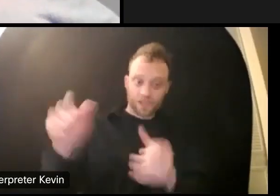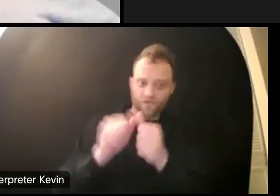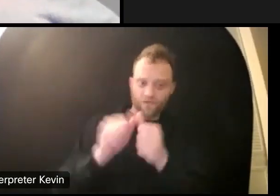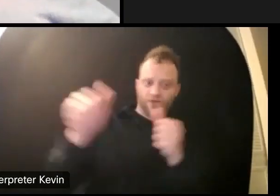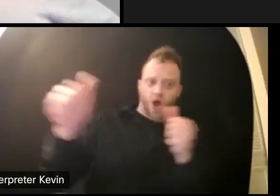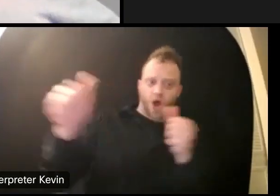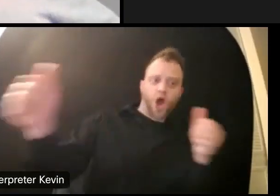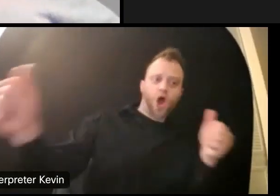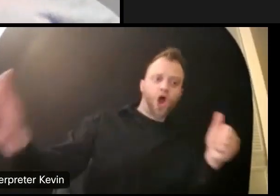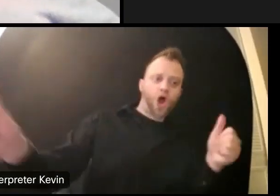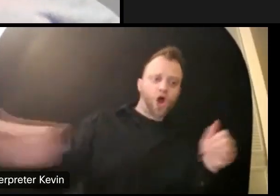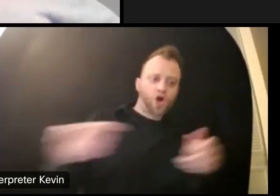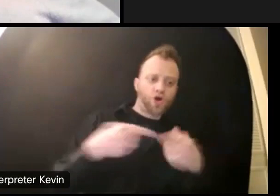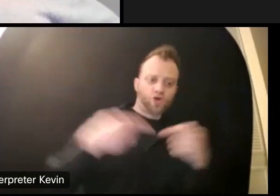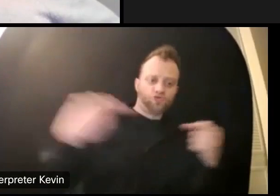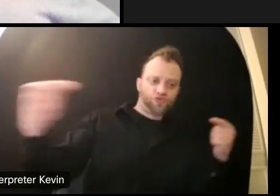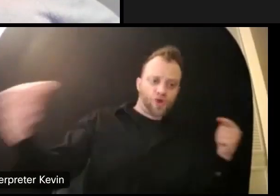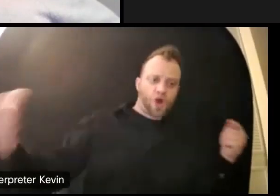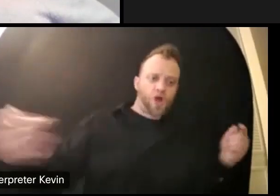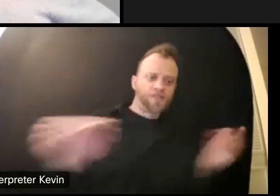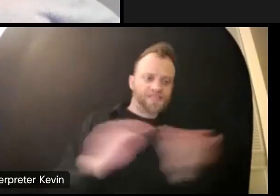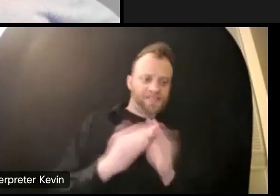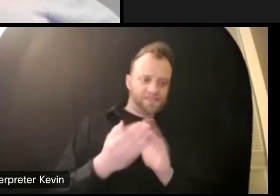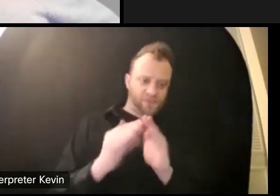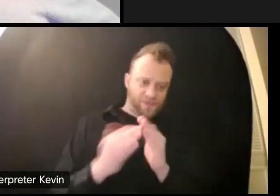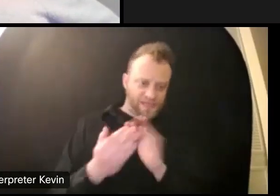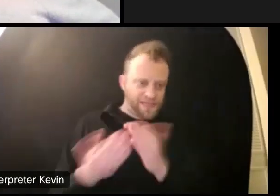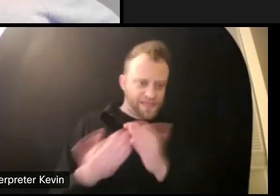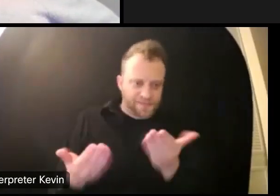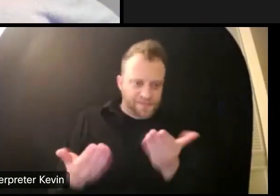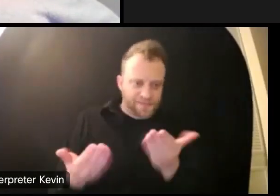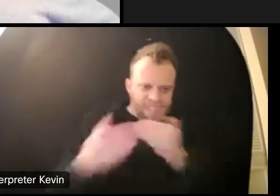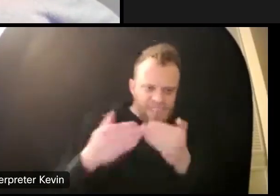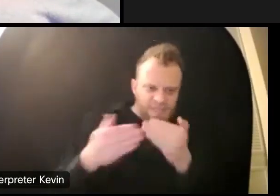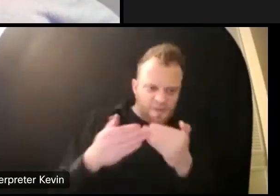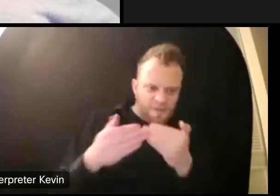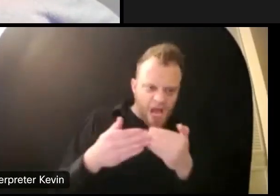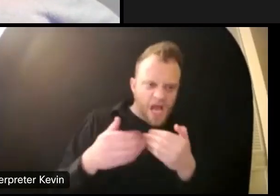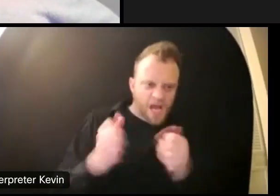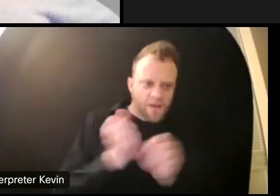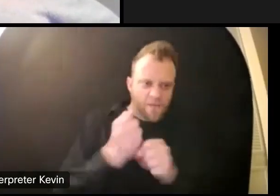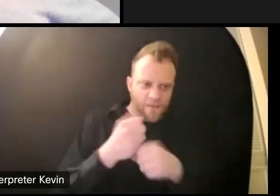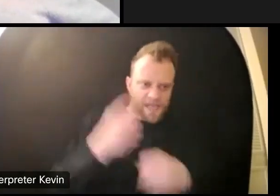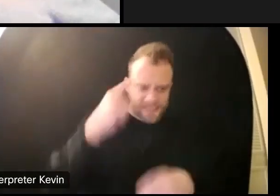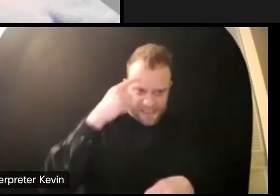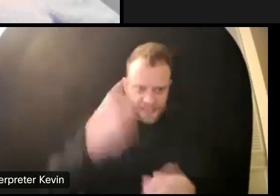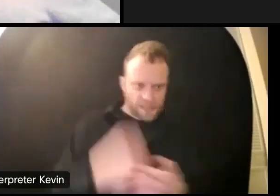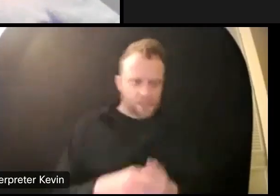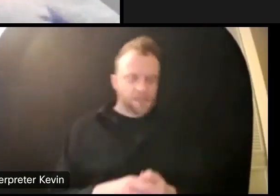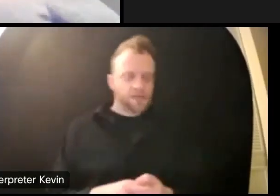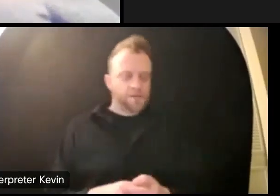(Padro) Right, but I guess what I was going to get at is there was an issue or a suggestion that